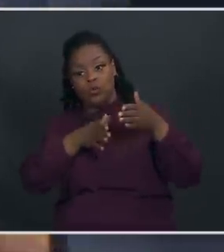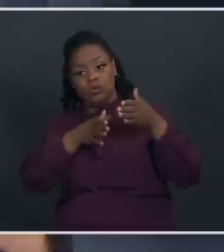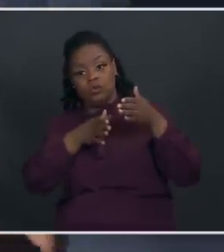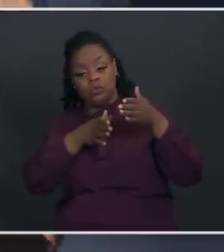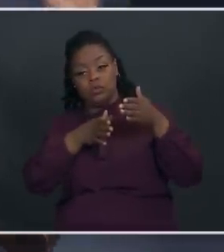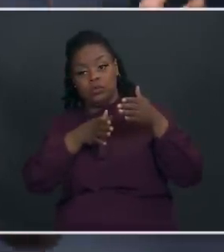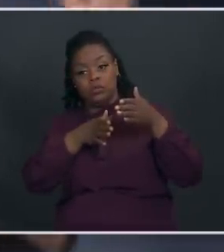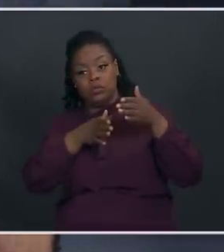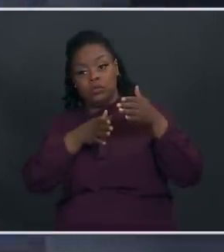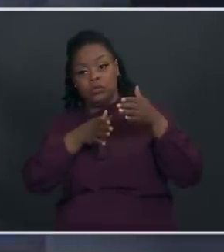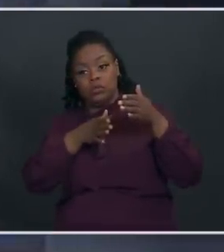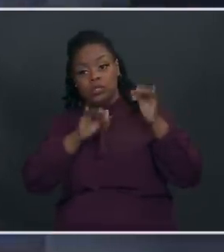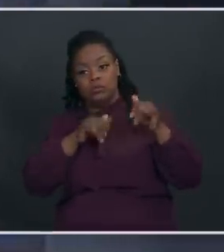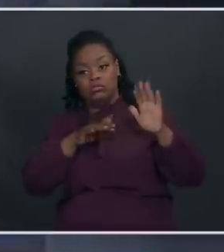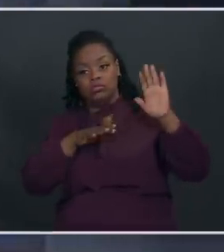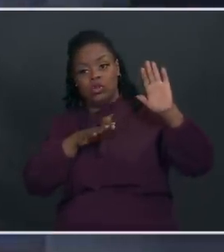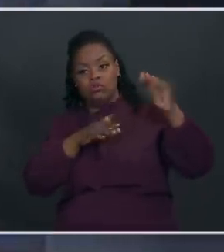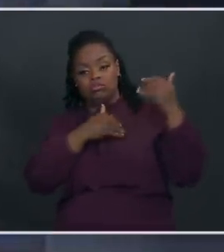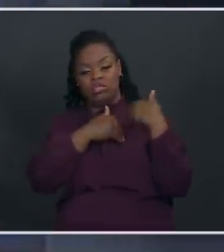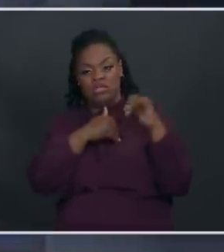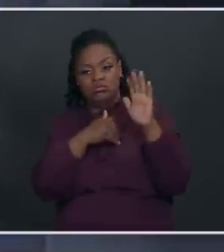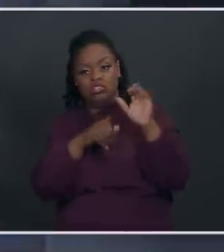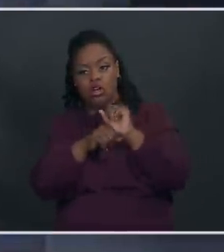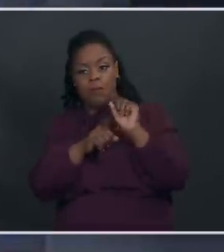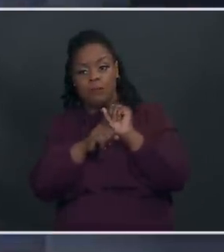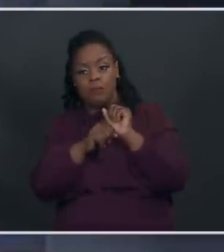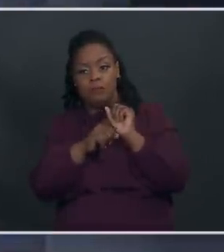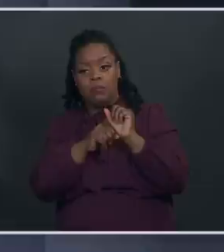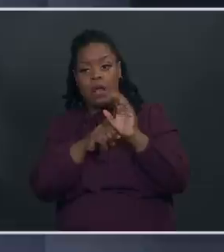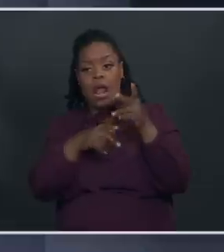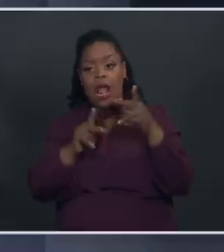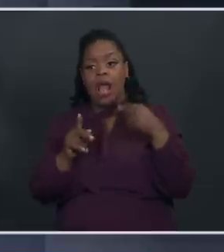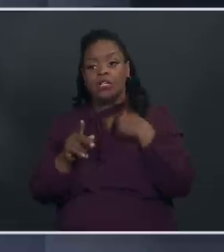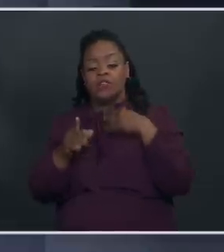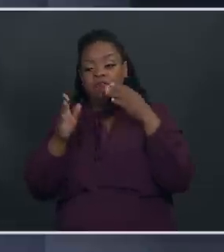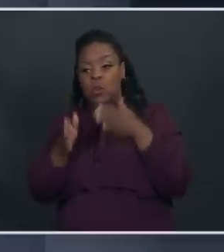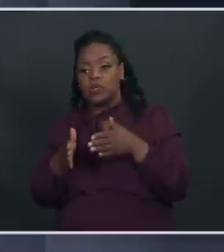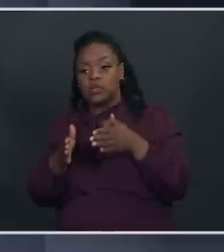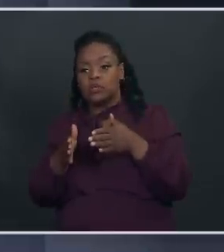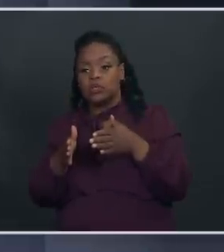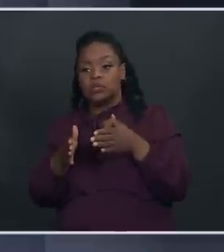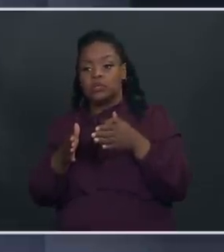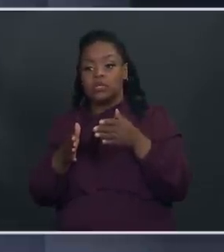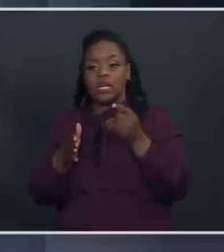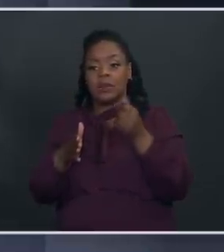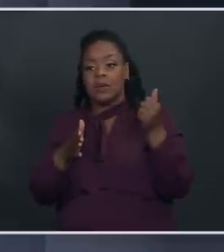That's how he will speak to the American people. And they are eager to work with him on that. So that's where his focus remains.